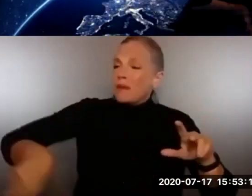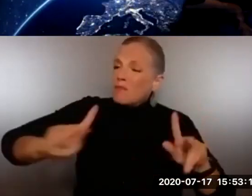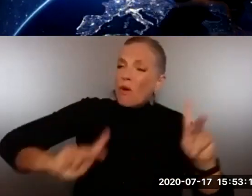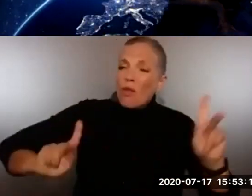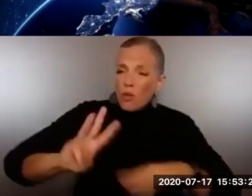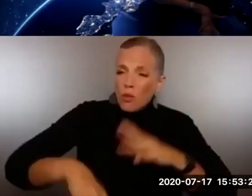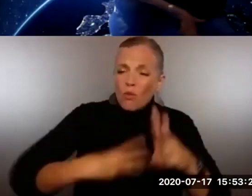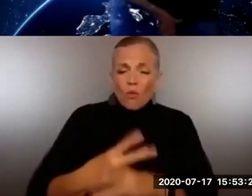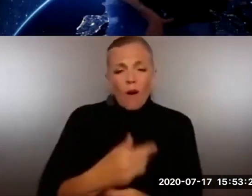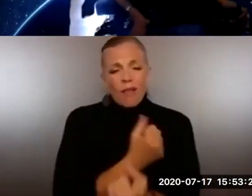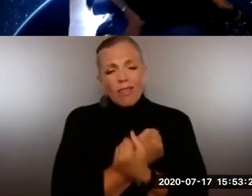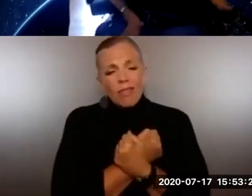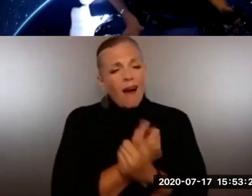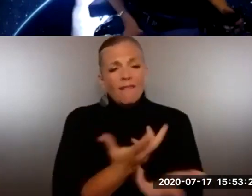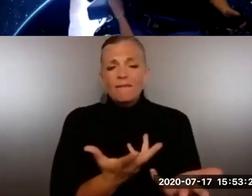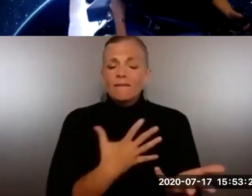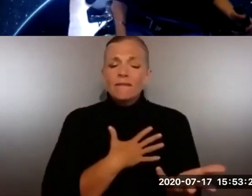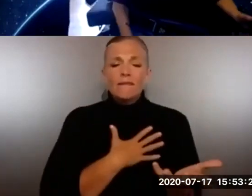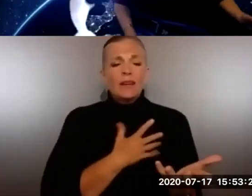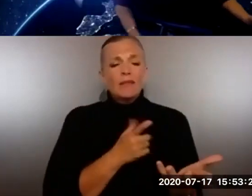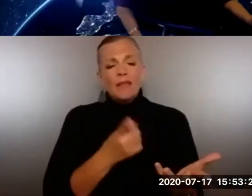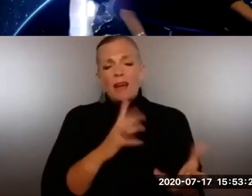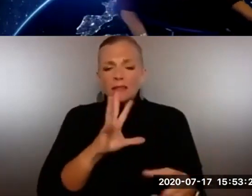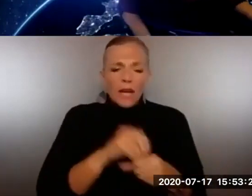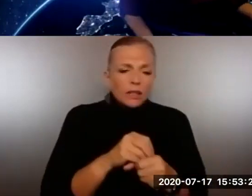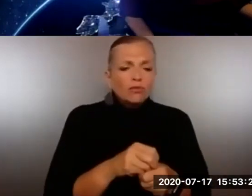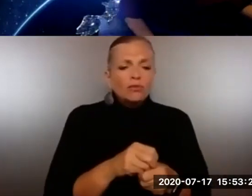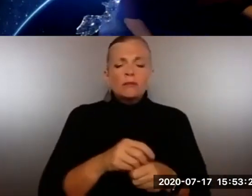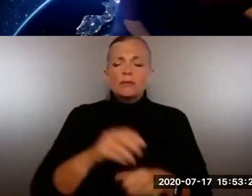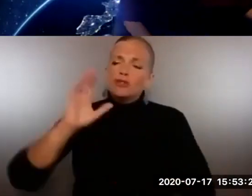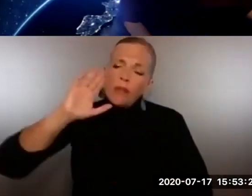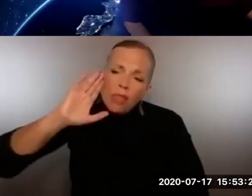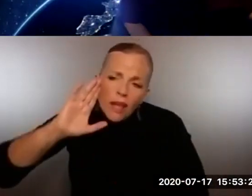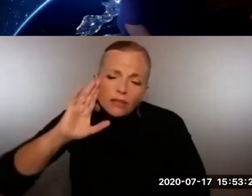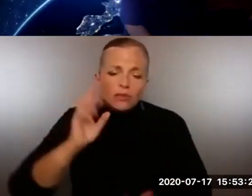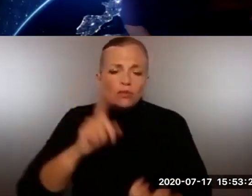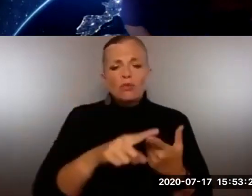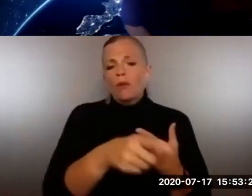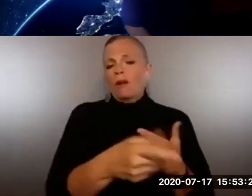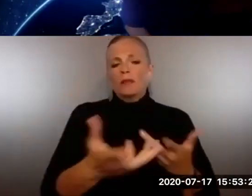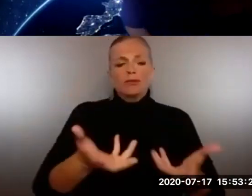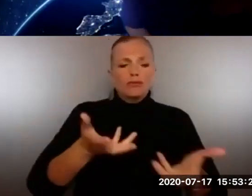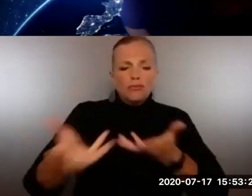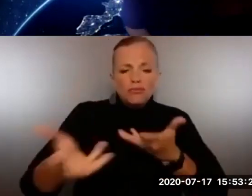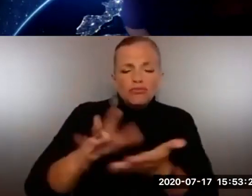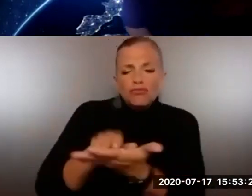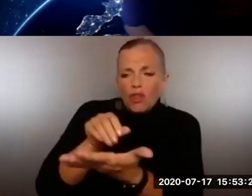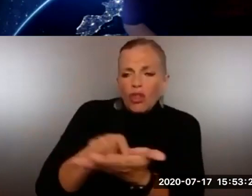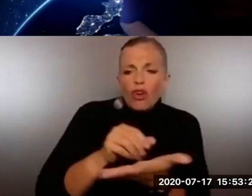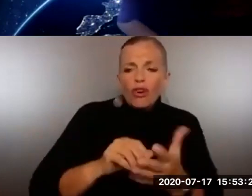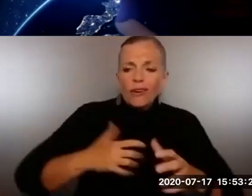When I am asked what CommunicationFIRST intends to do,--